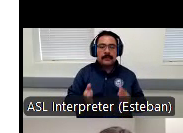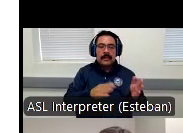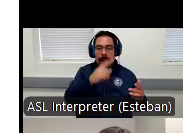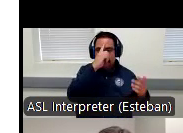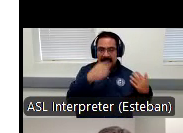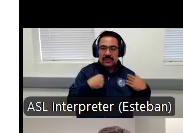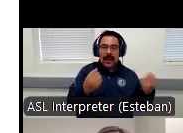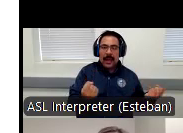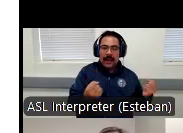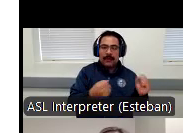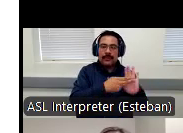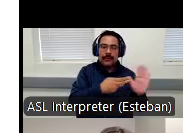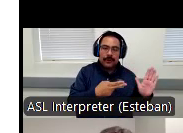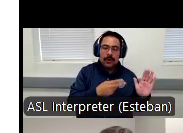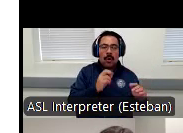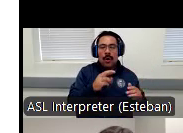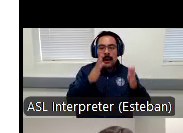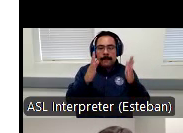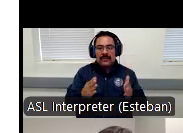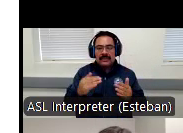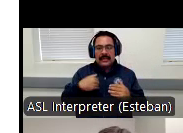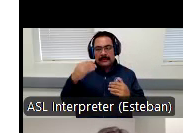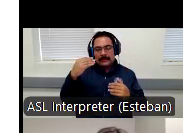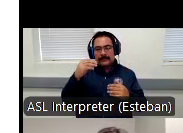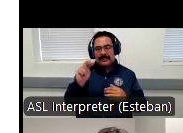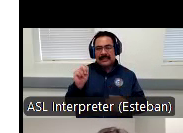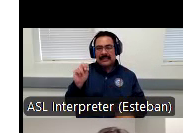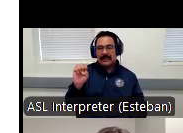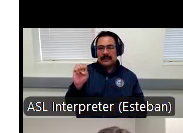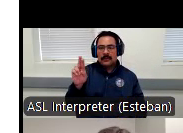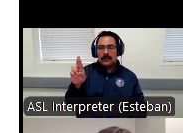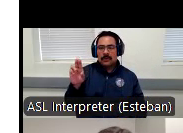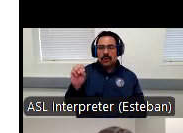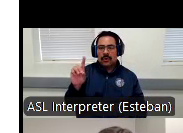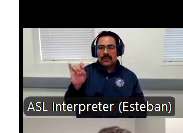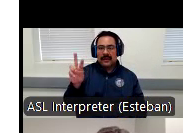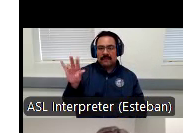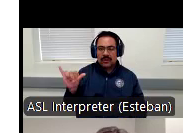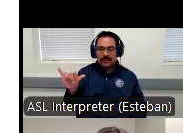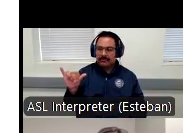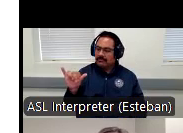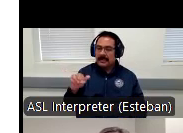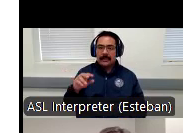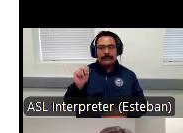condition, or somebody who is neurodiverse. When we're talking about neurodiversity this is the